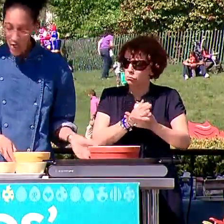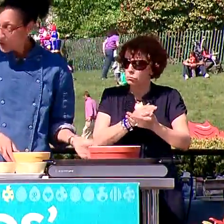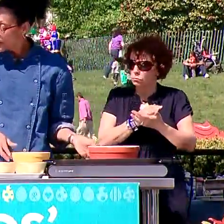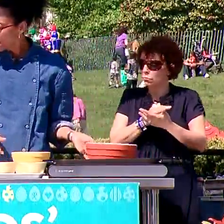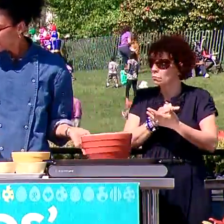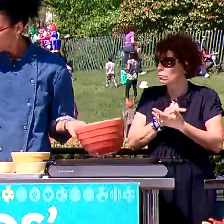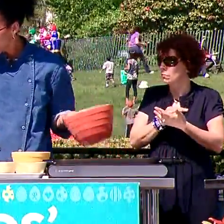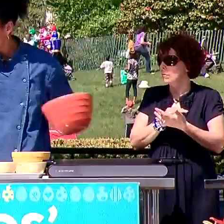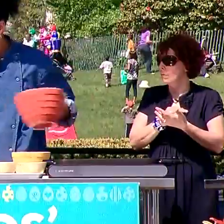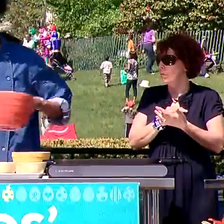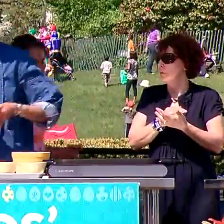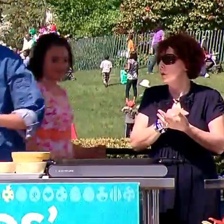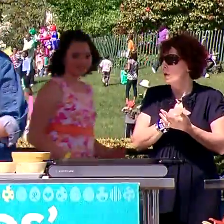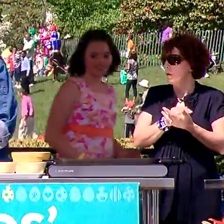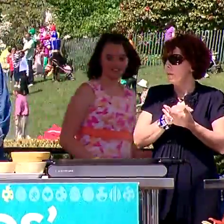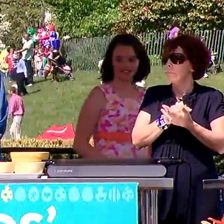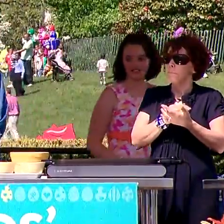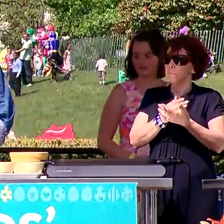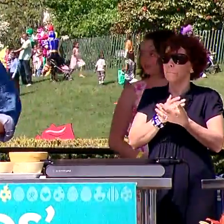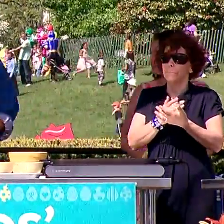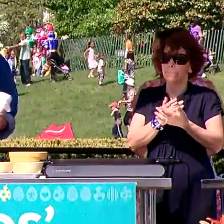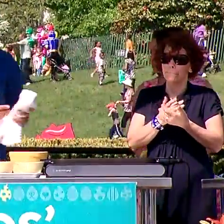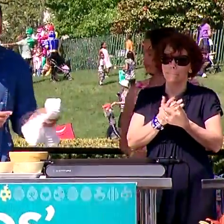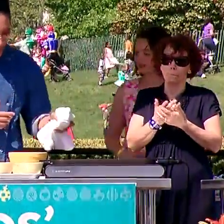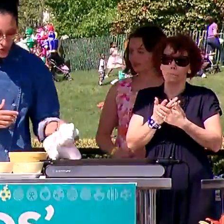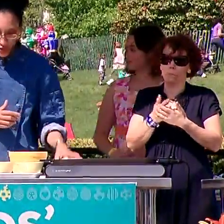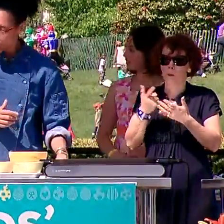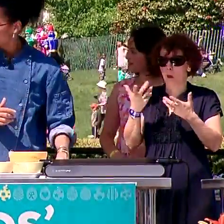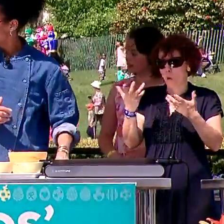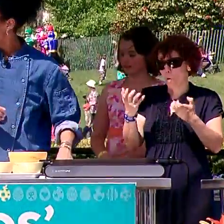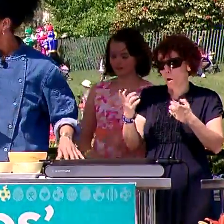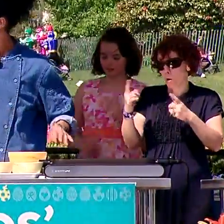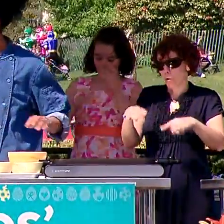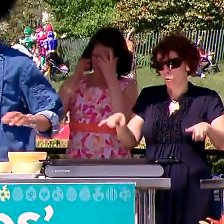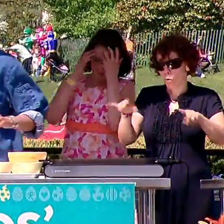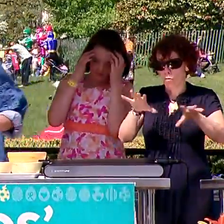So in the meantime, what I want you all to do is you have a